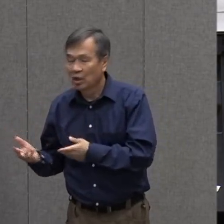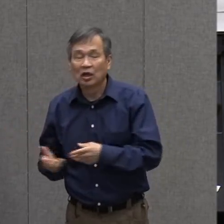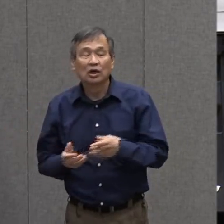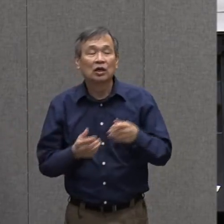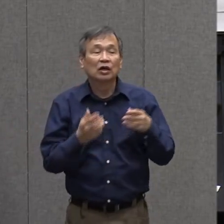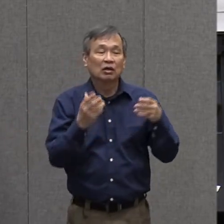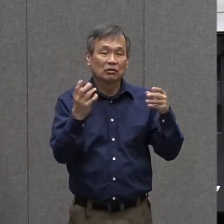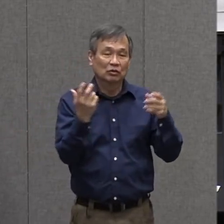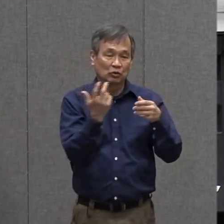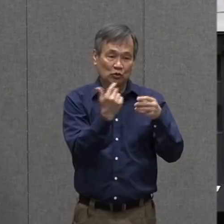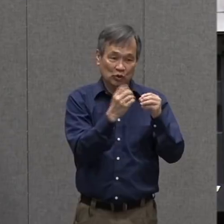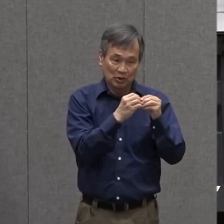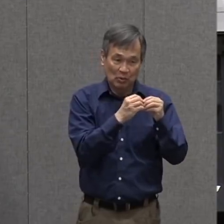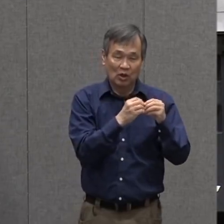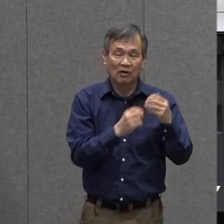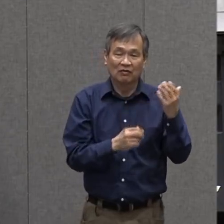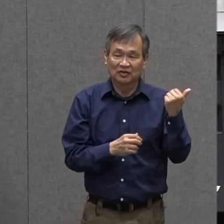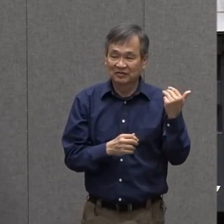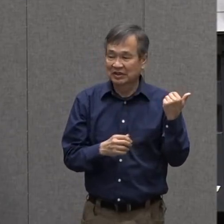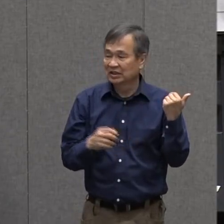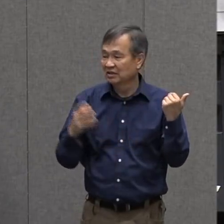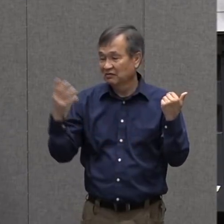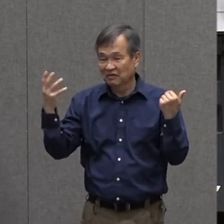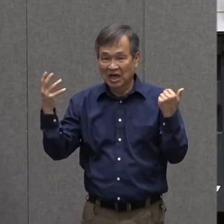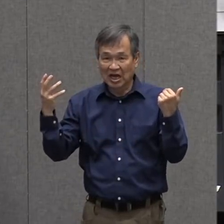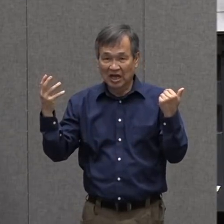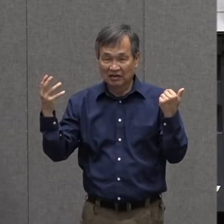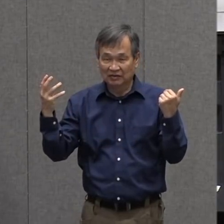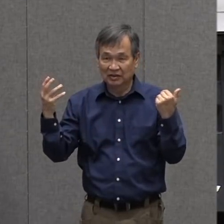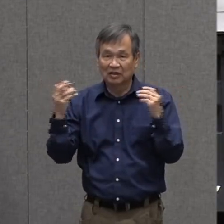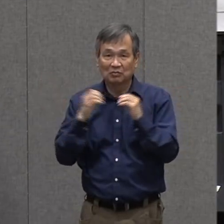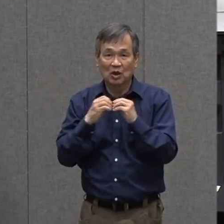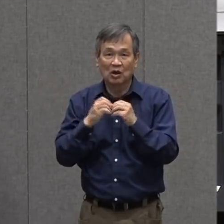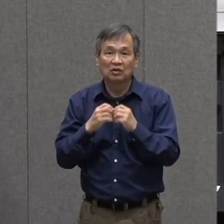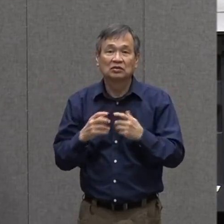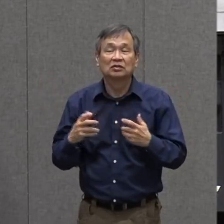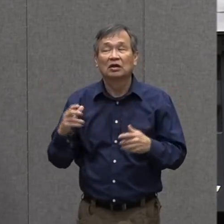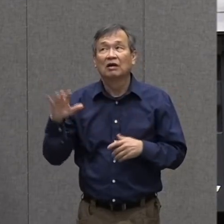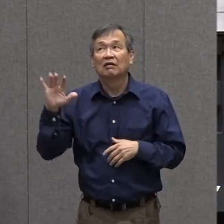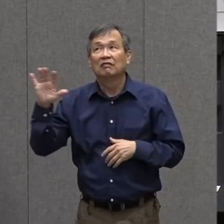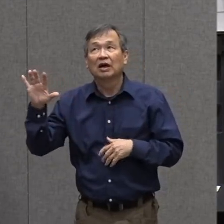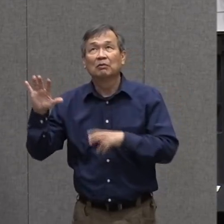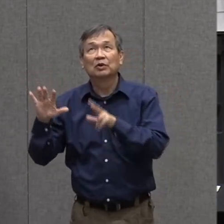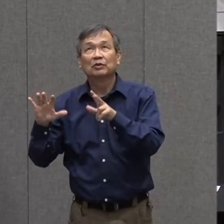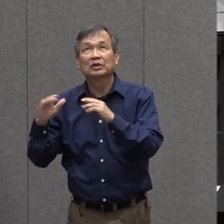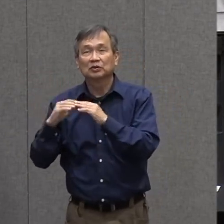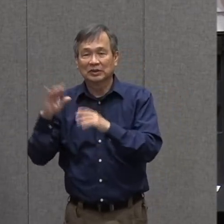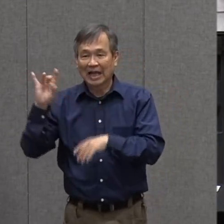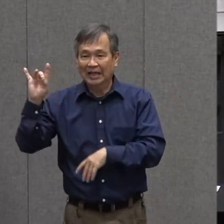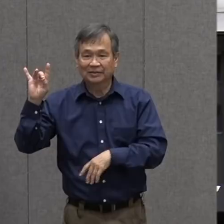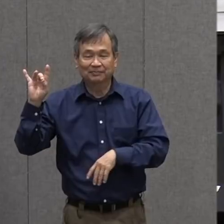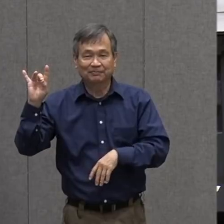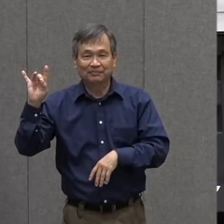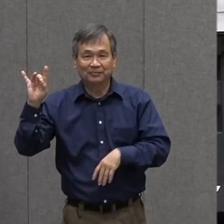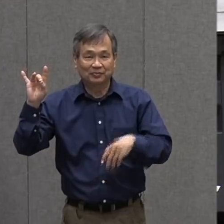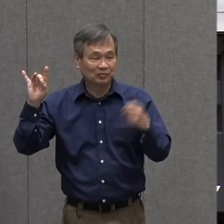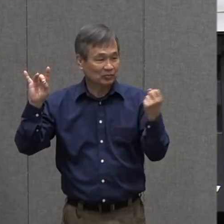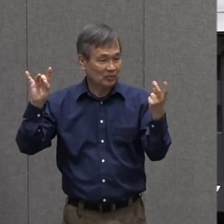and then when we're at that 15, we already know we need five more. Five plus three, eight. All right?